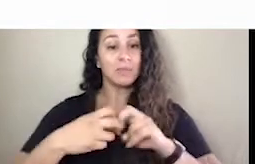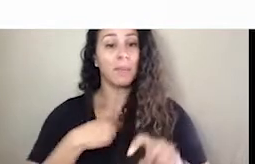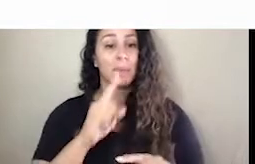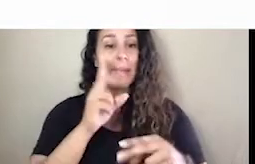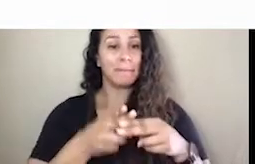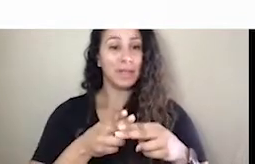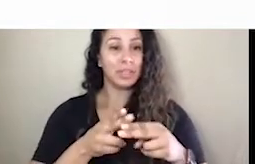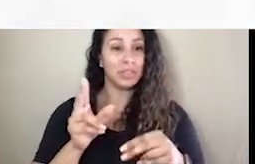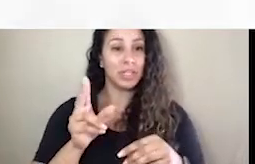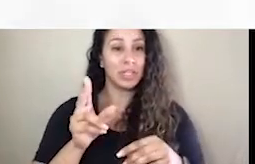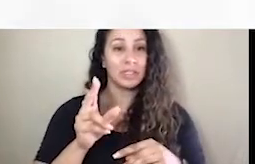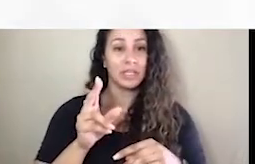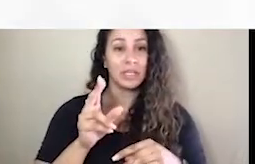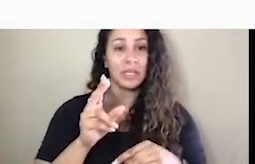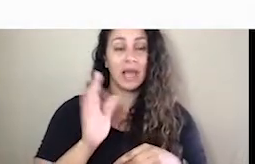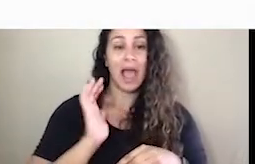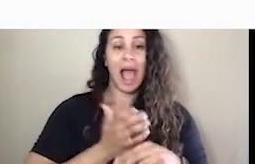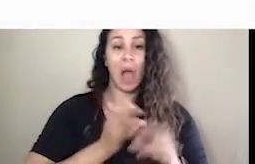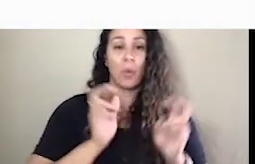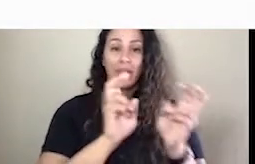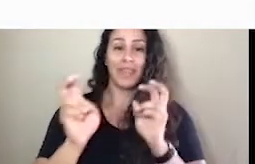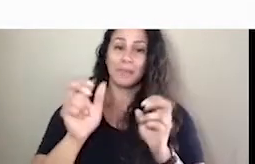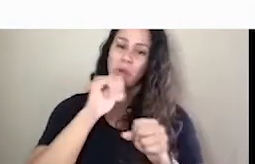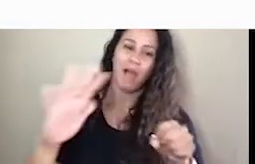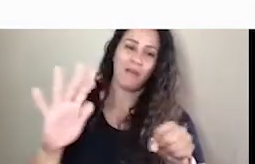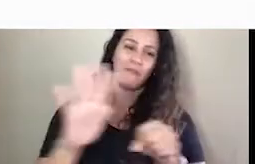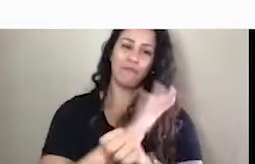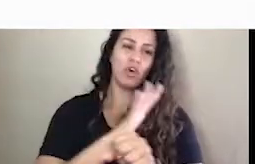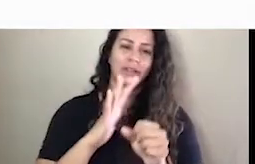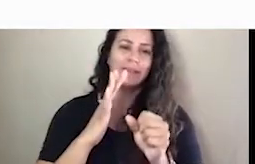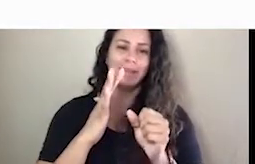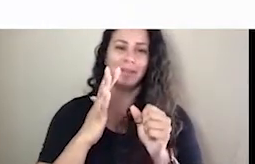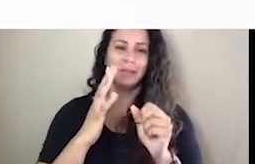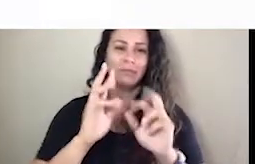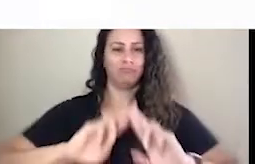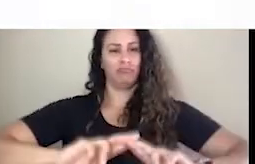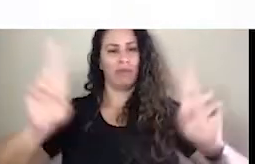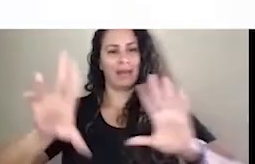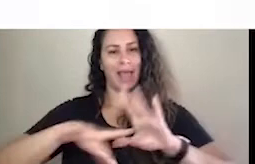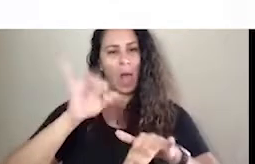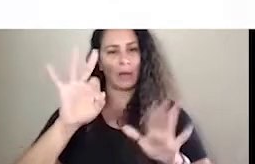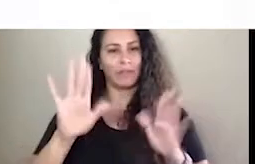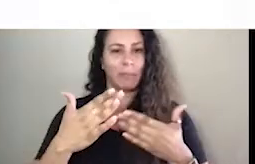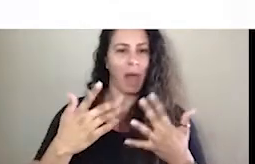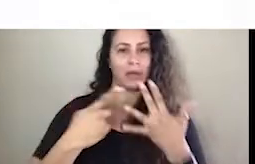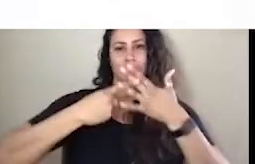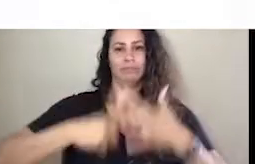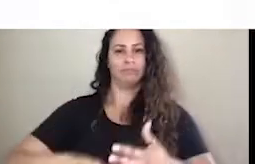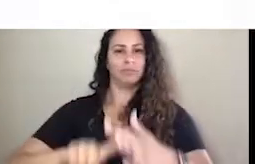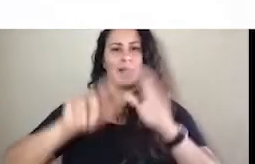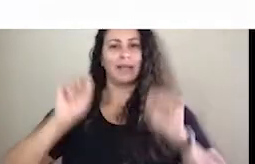WEREN'T FULLY OPTIMIZED OUT OF THE BOX. AGAIN THIS IS NOT A COMPREHENSIVE LIST OF EVERYTHING